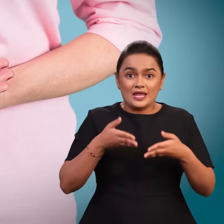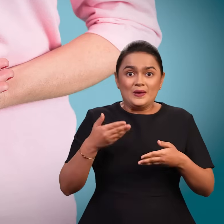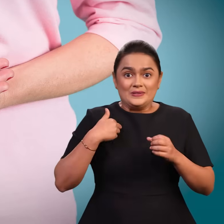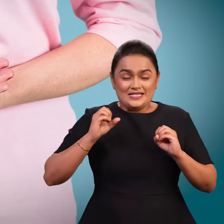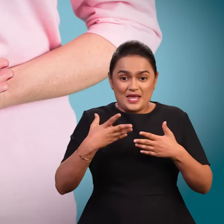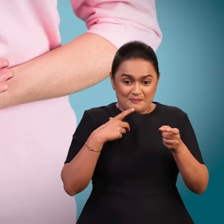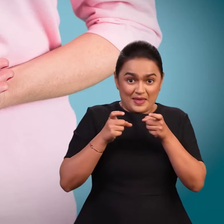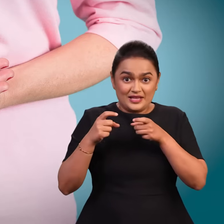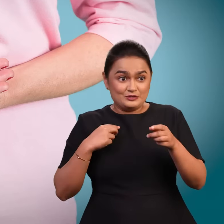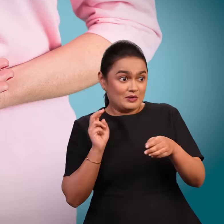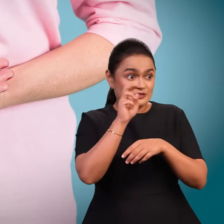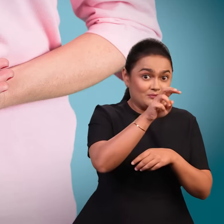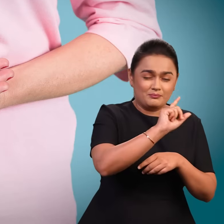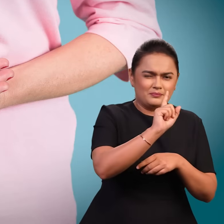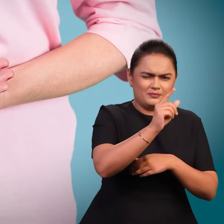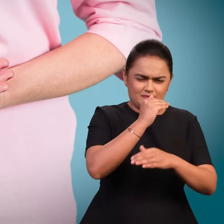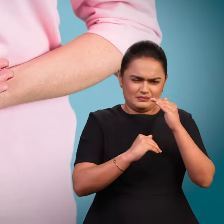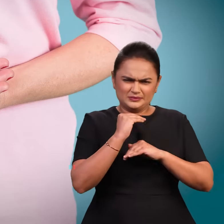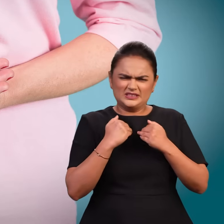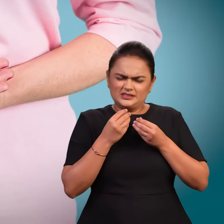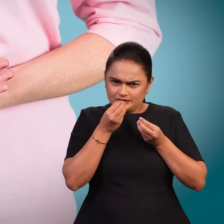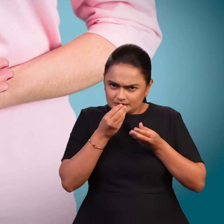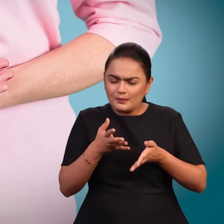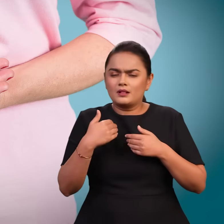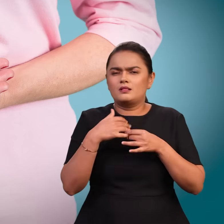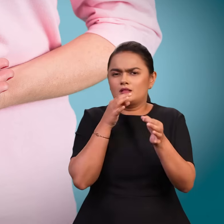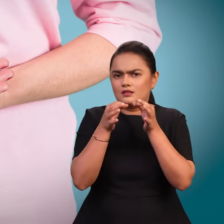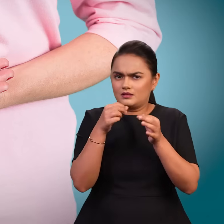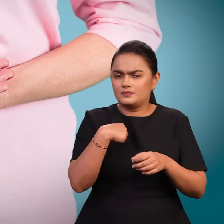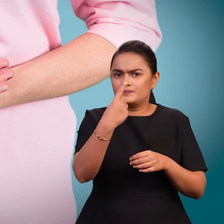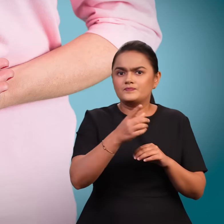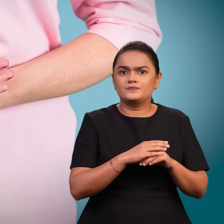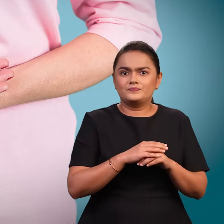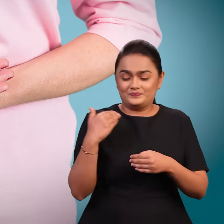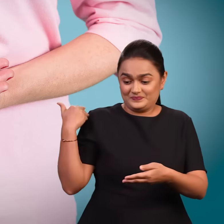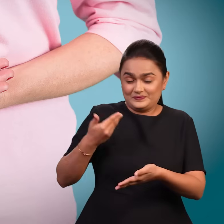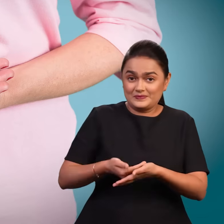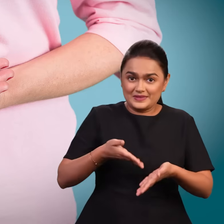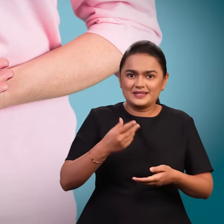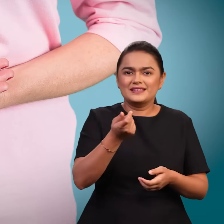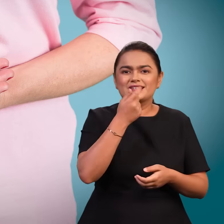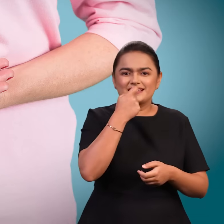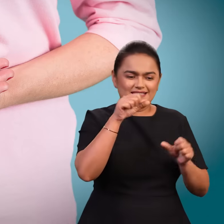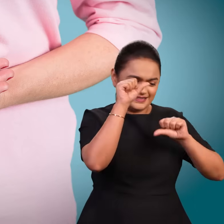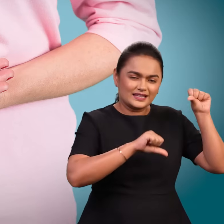Before I jump on management part, I want to tell you something very simple. Till now medical science